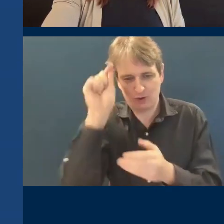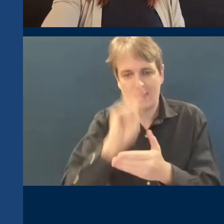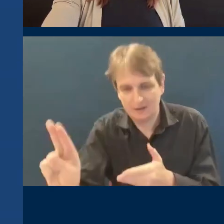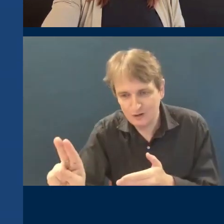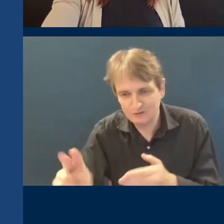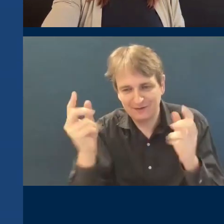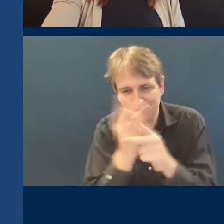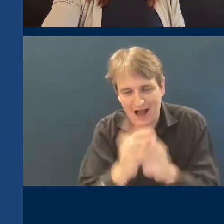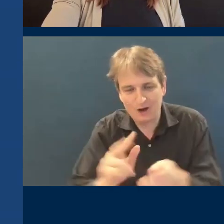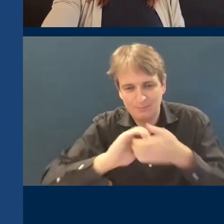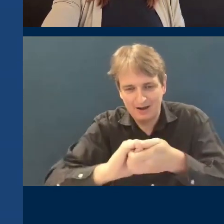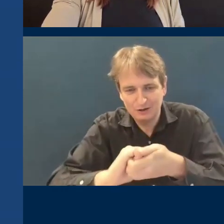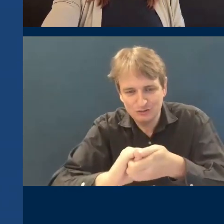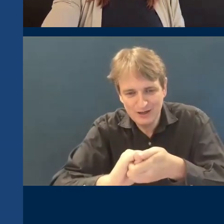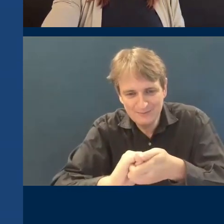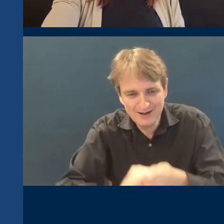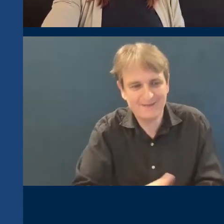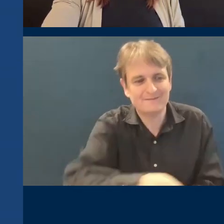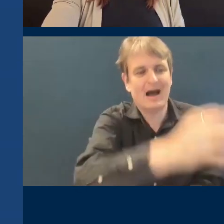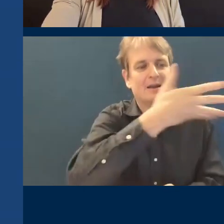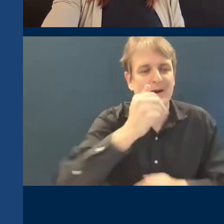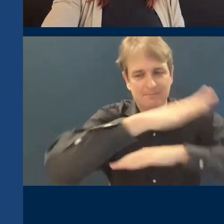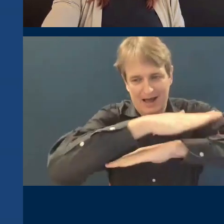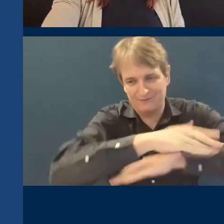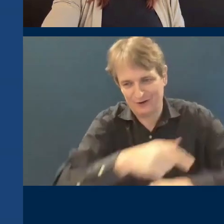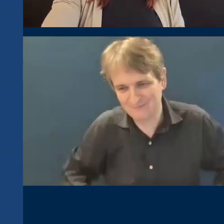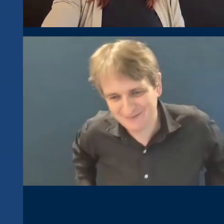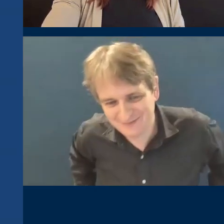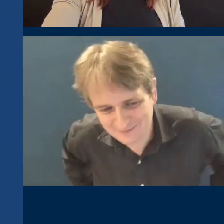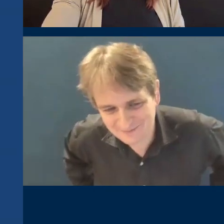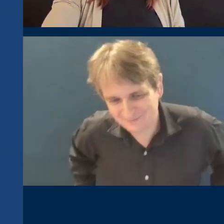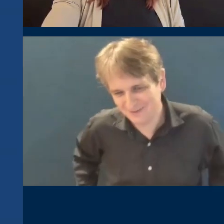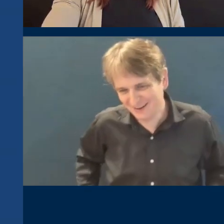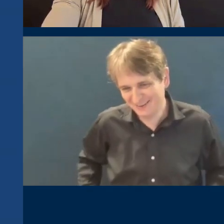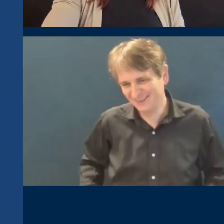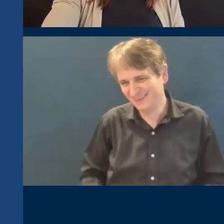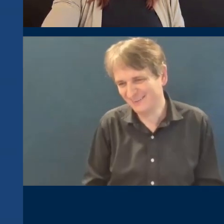So if you want to meet with me, we have to figure out how to partner and find a better platform to do this.